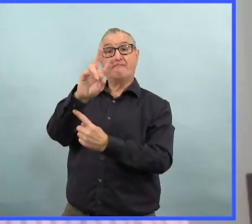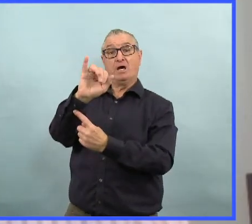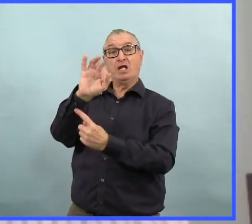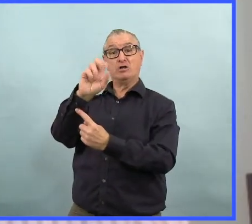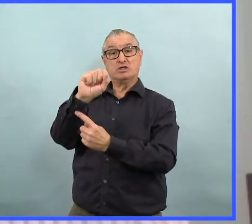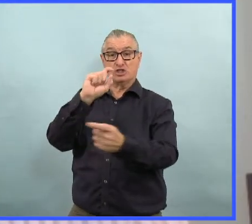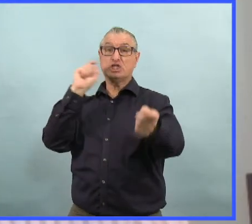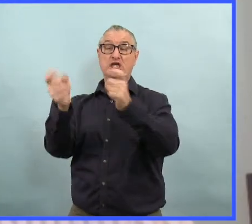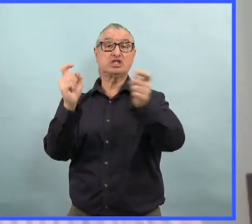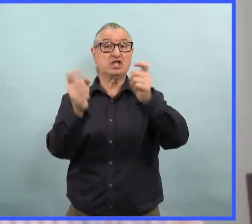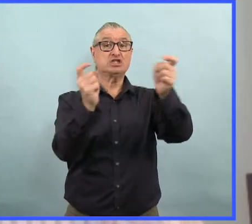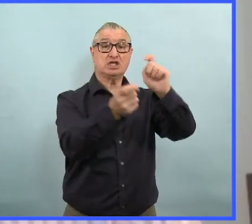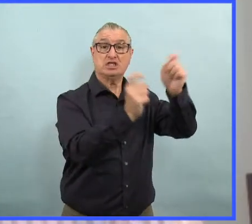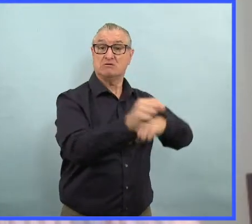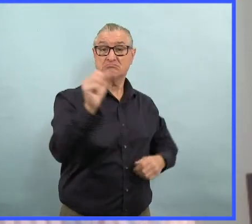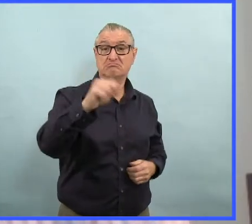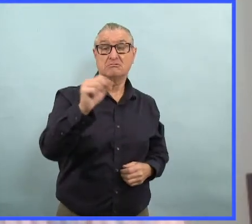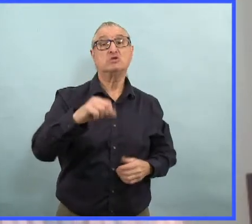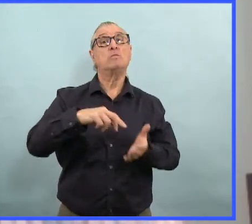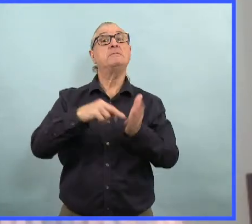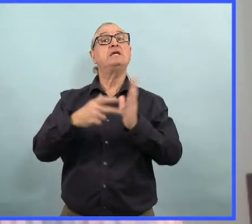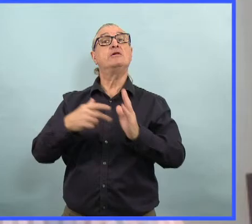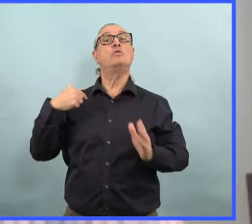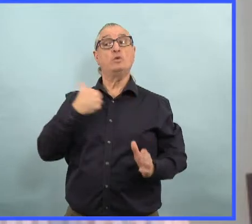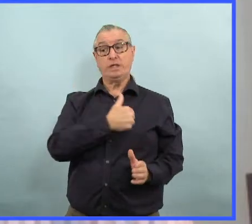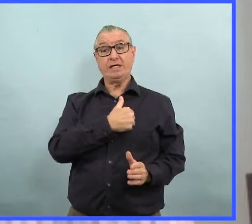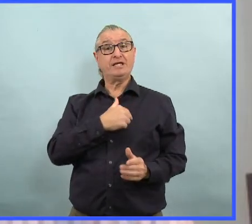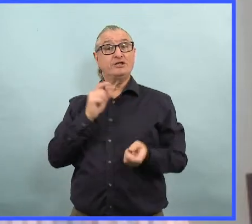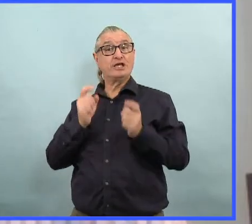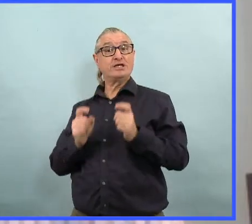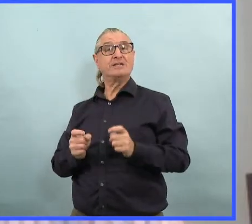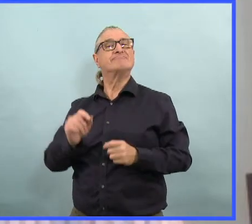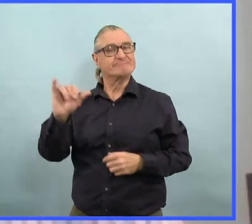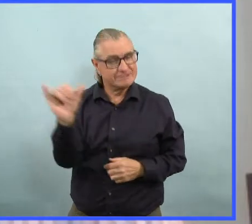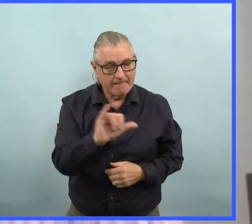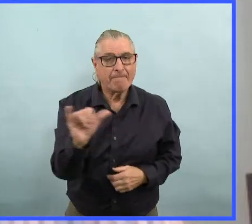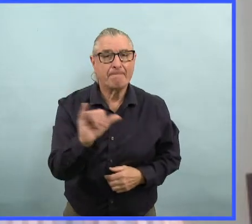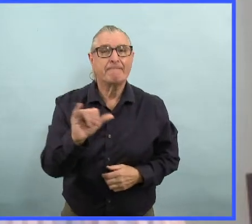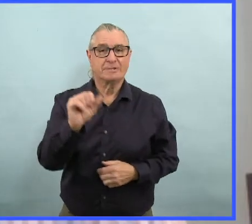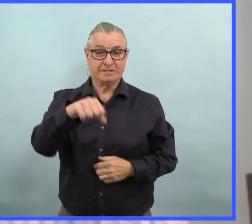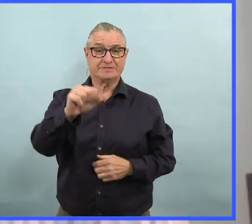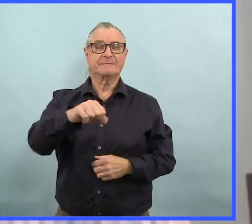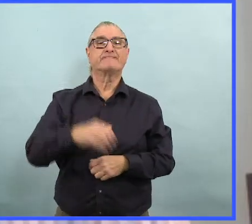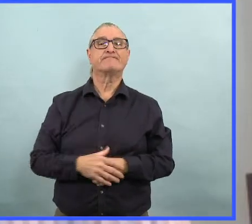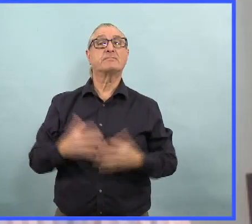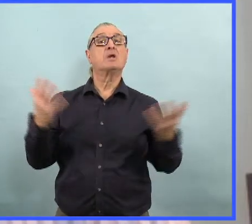one of those things is our approach to contact tracing with a virus that is so much more